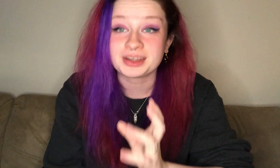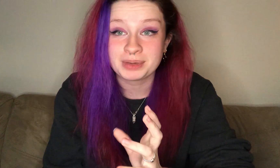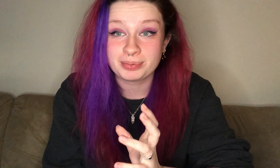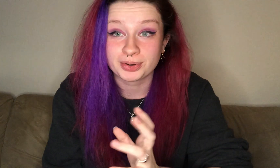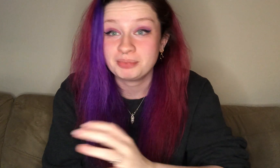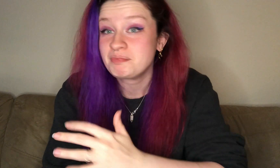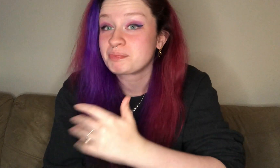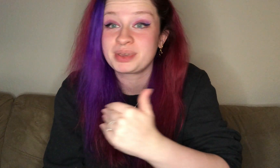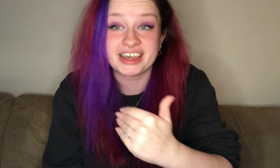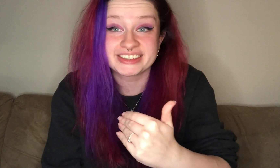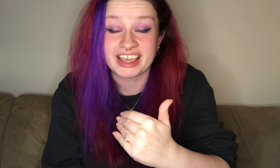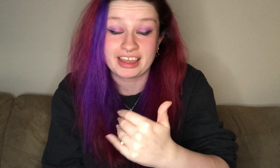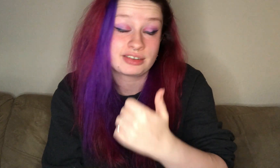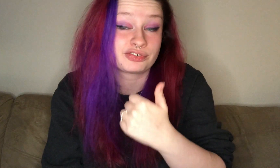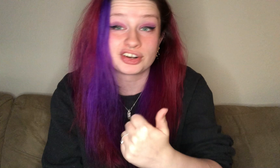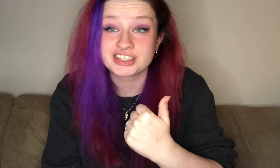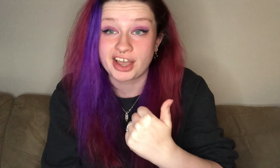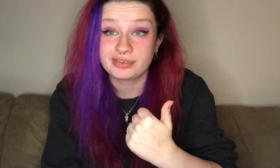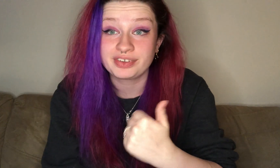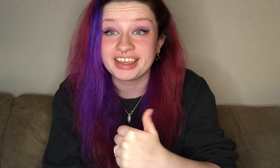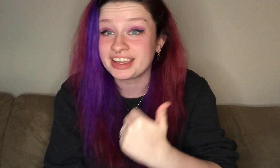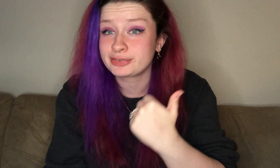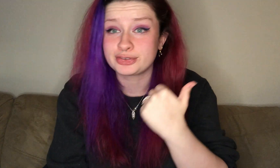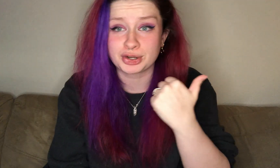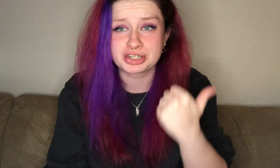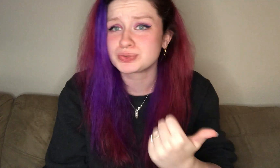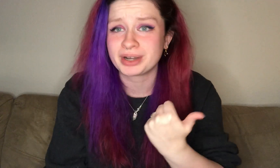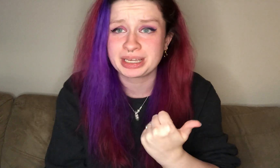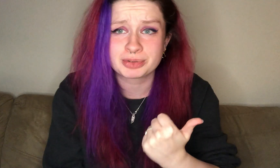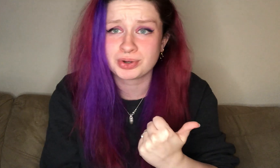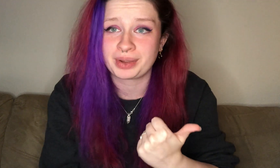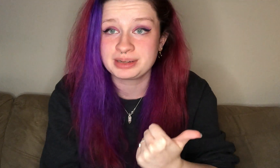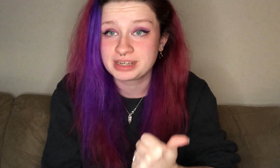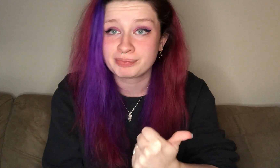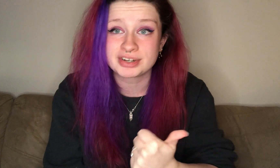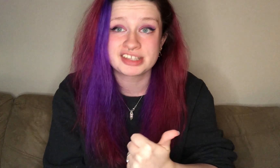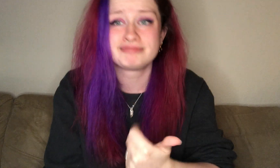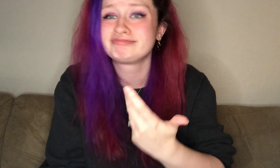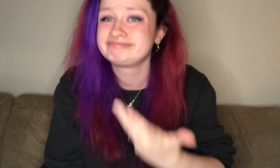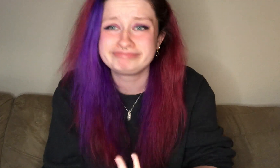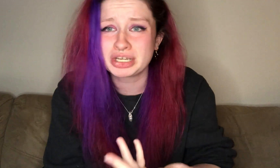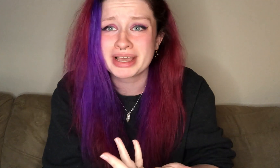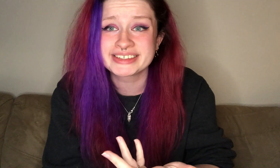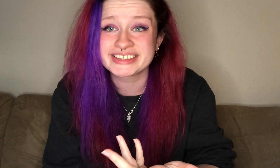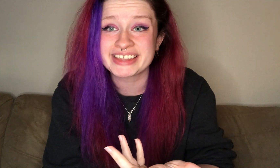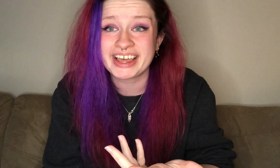people psa first off if you're just walking up to a random Deaf person don't ask us that